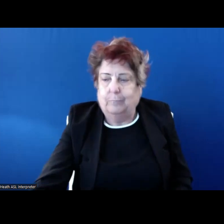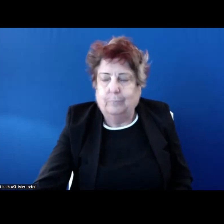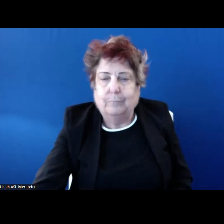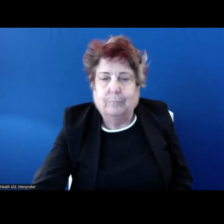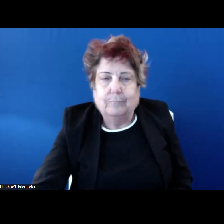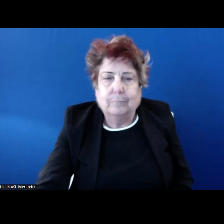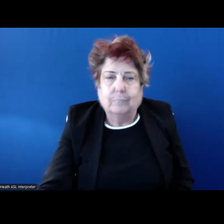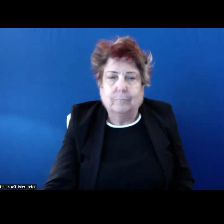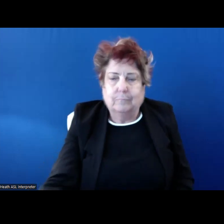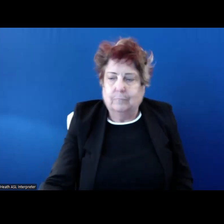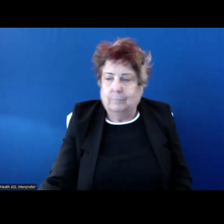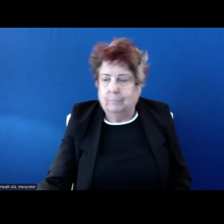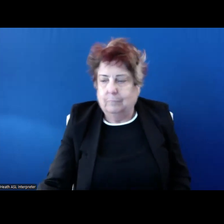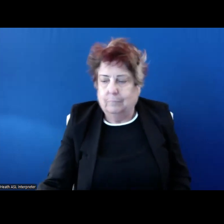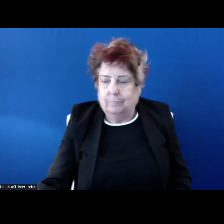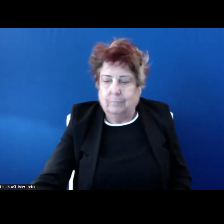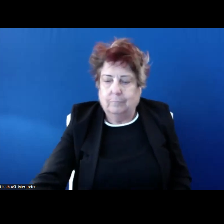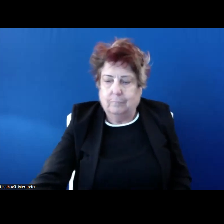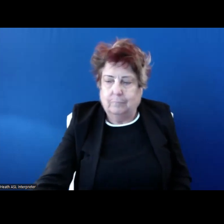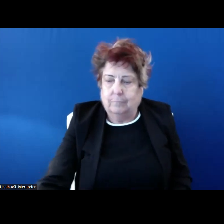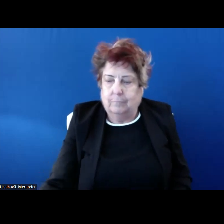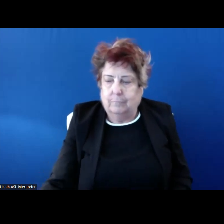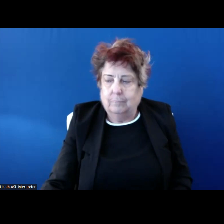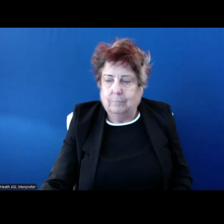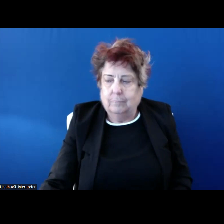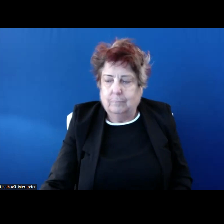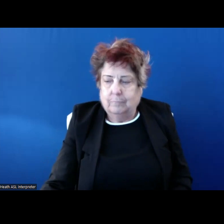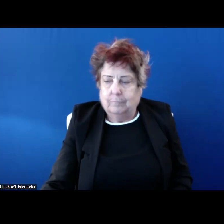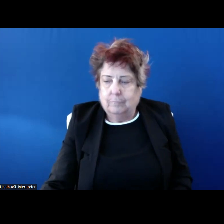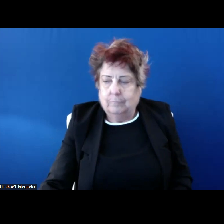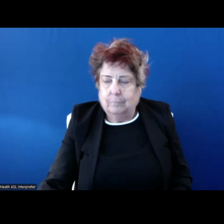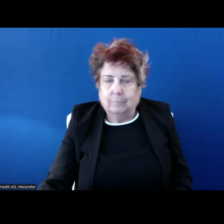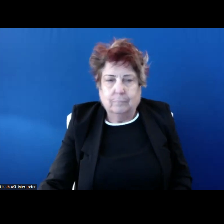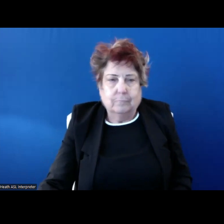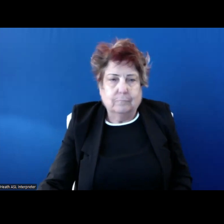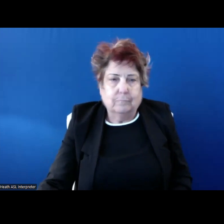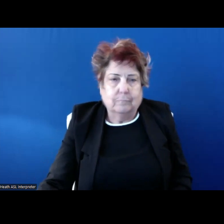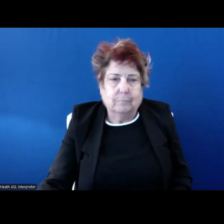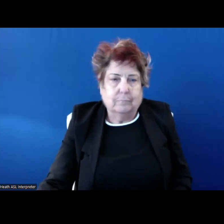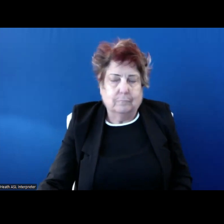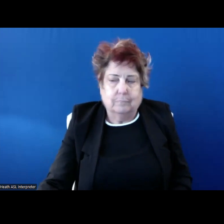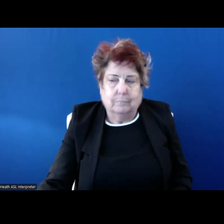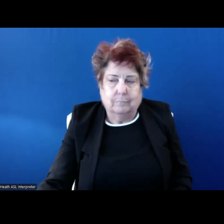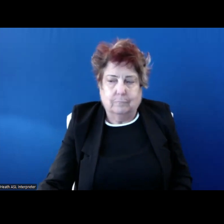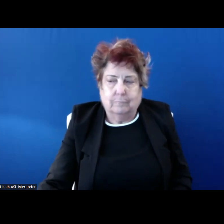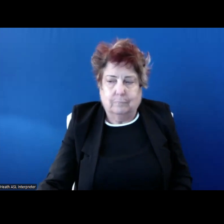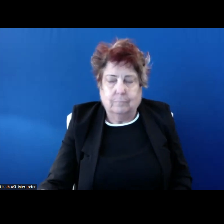So we have a question, how large a group